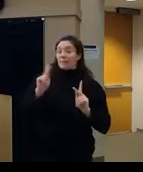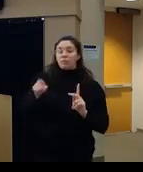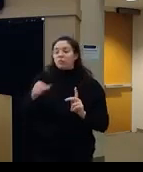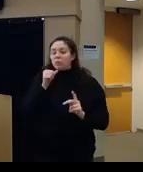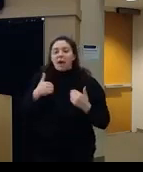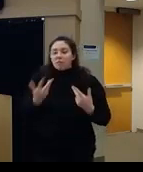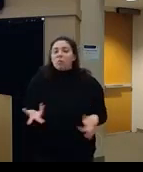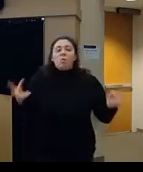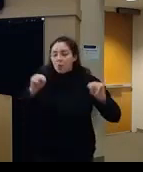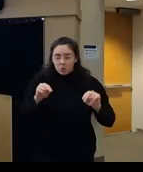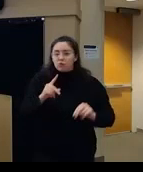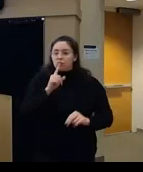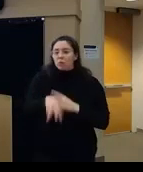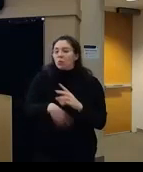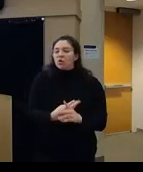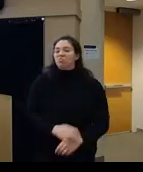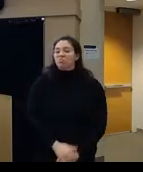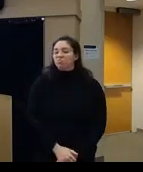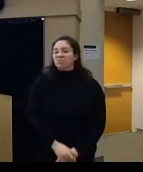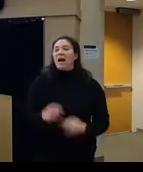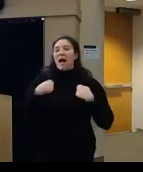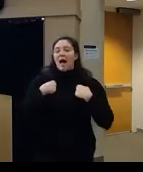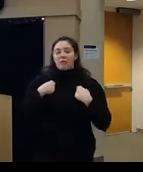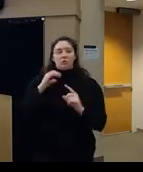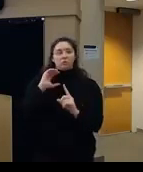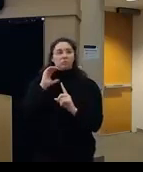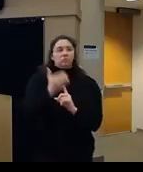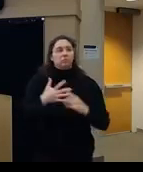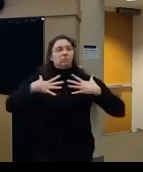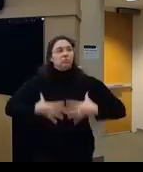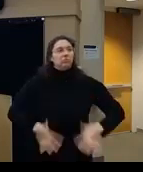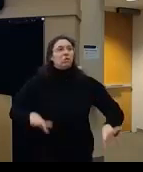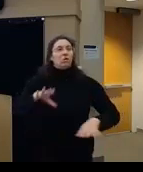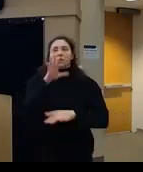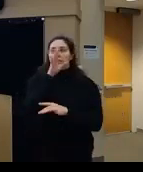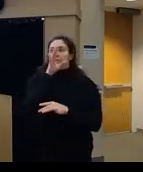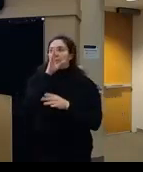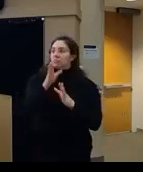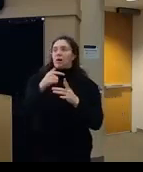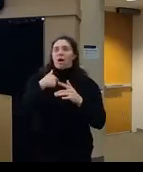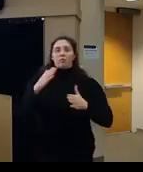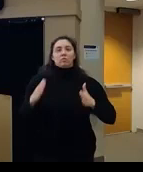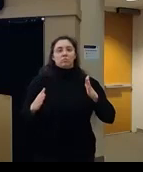reality right I have to dress a certain way speak a certain way to make other folks comfortable with